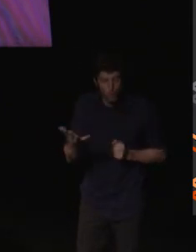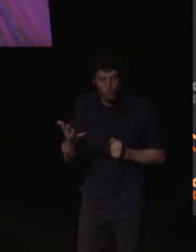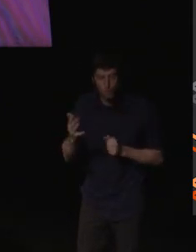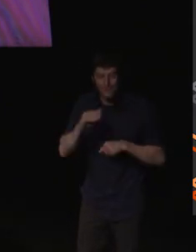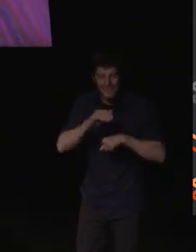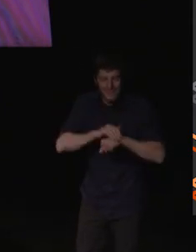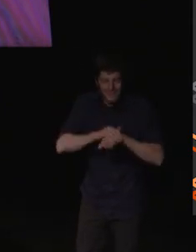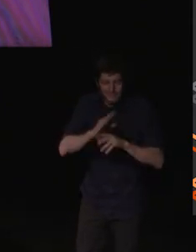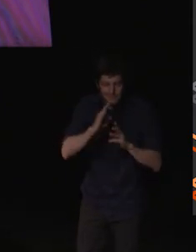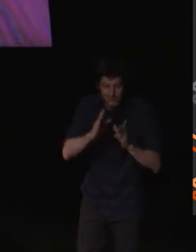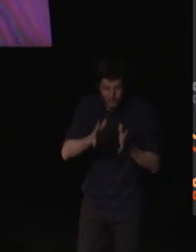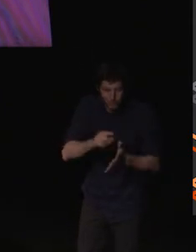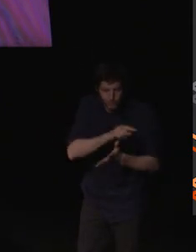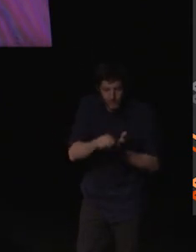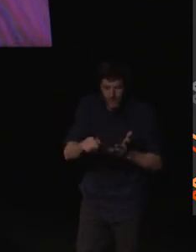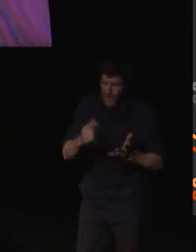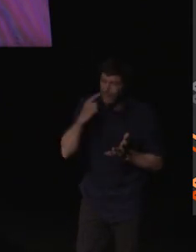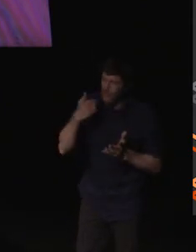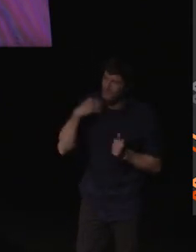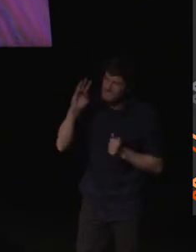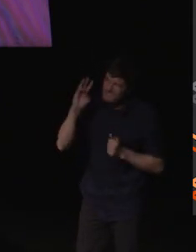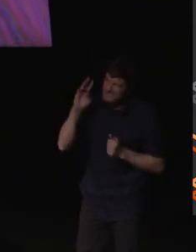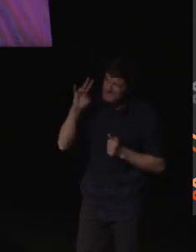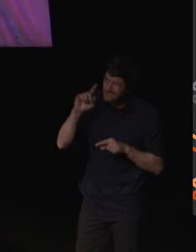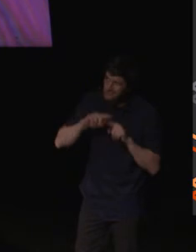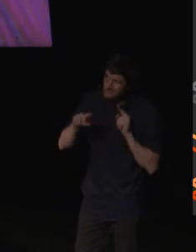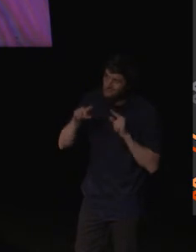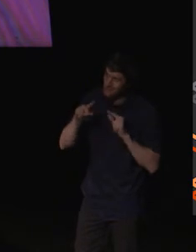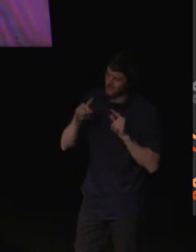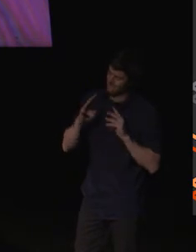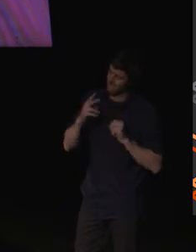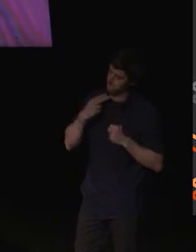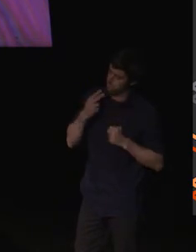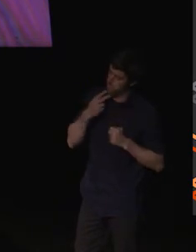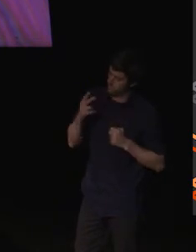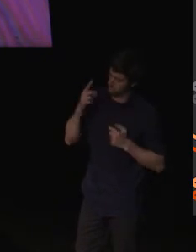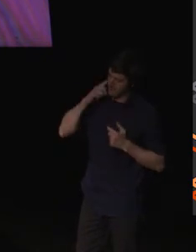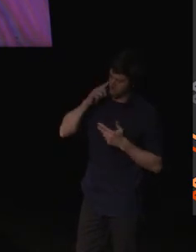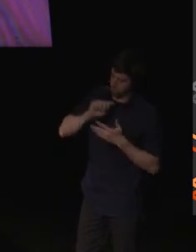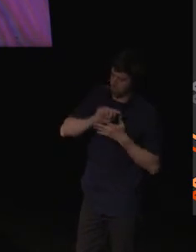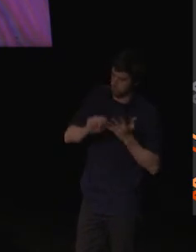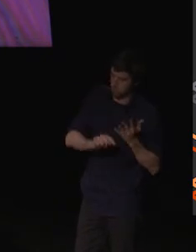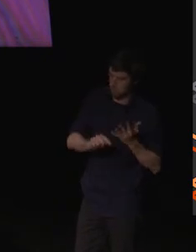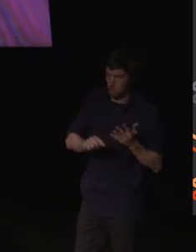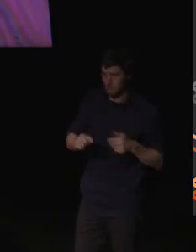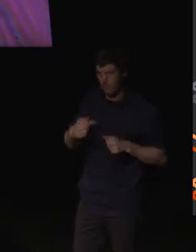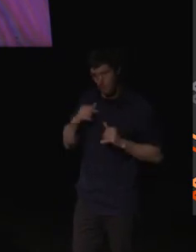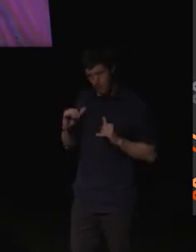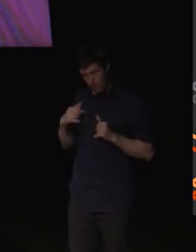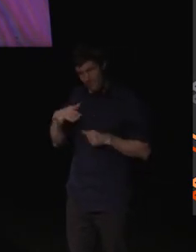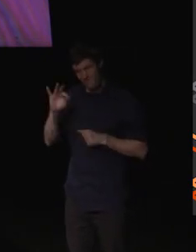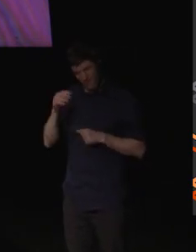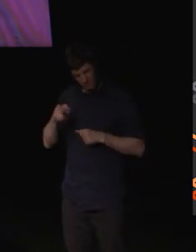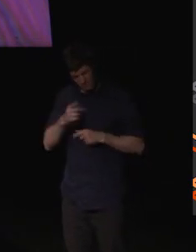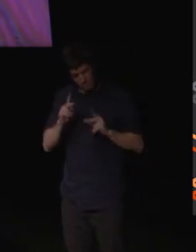six or seven different US English voices, But this is still an are where found people actually want there to be a lot more voices